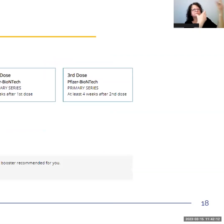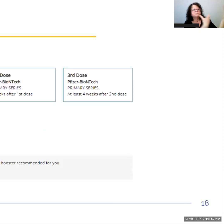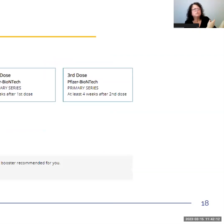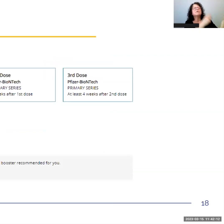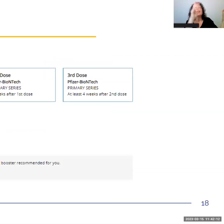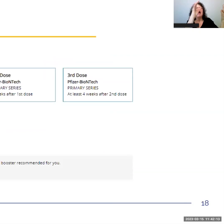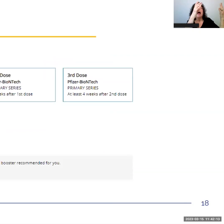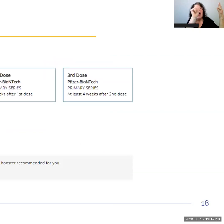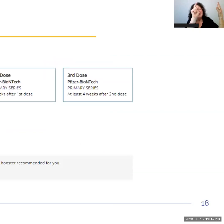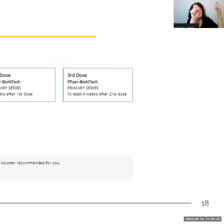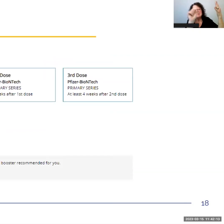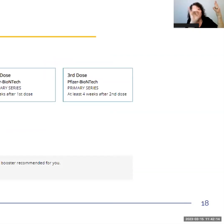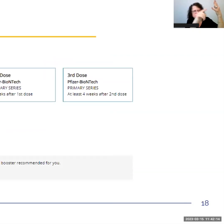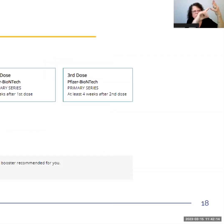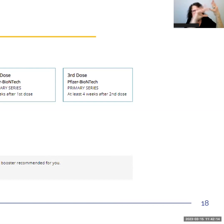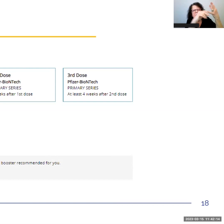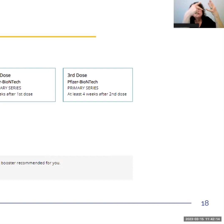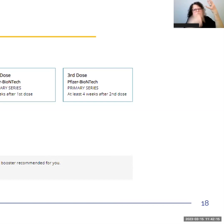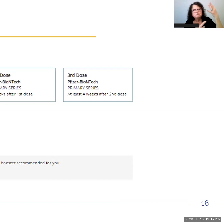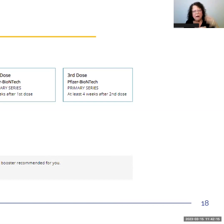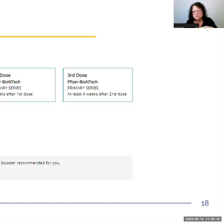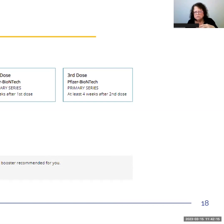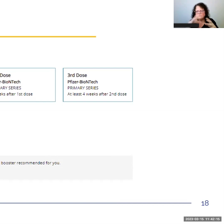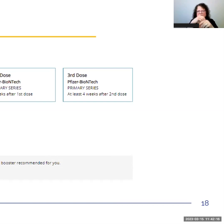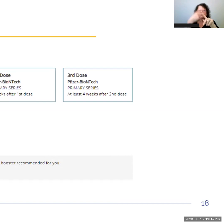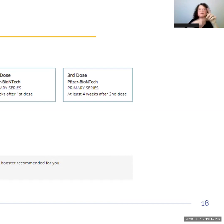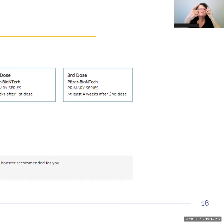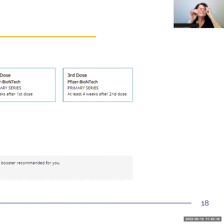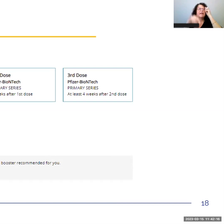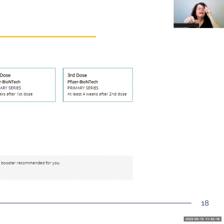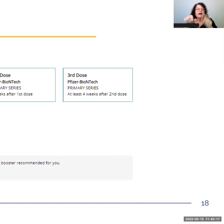And all cases that updated by bivalent booster is meant to be 2 months